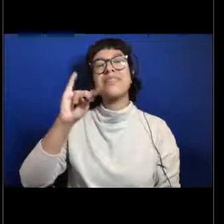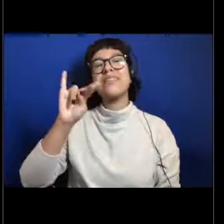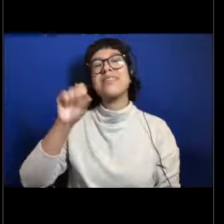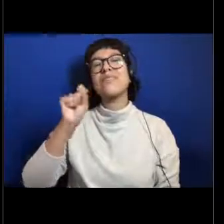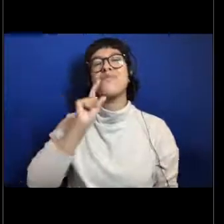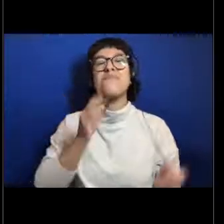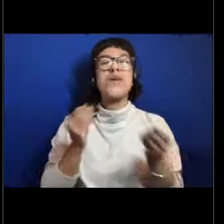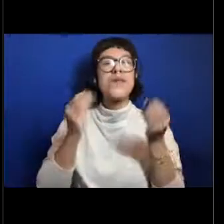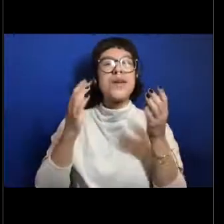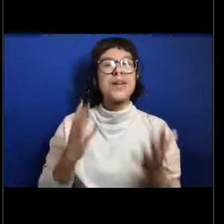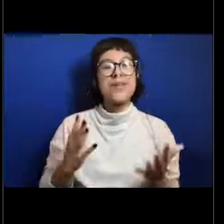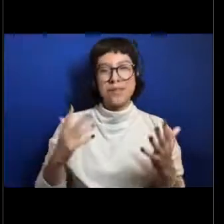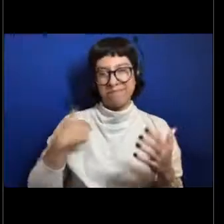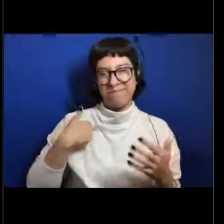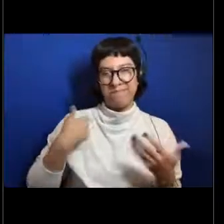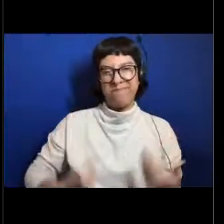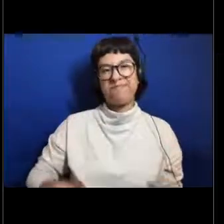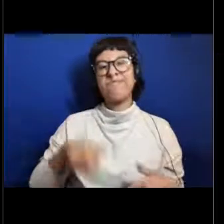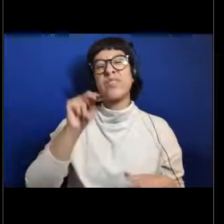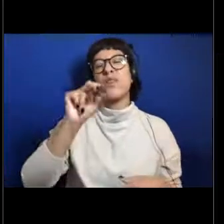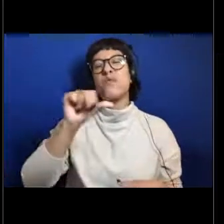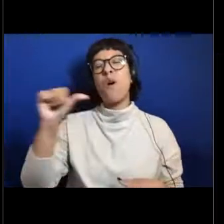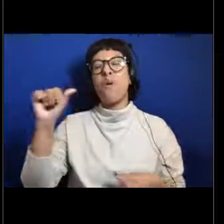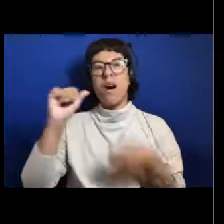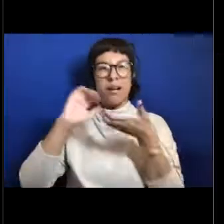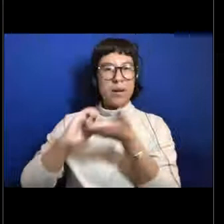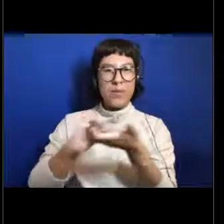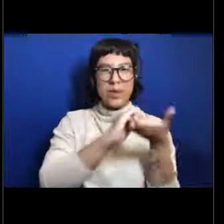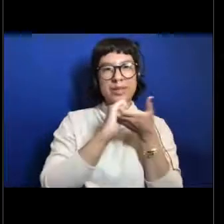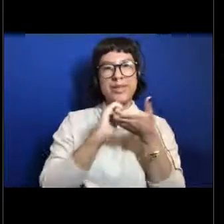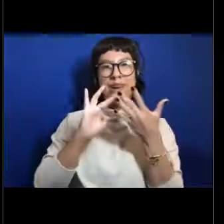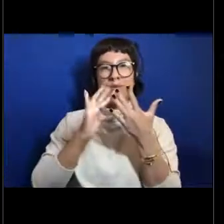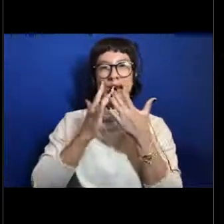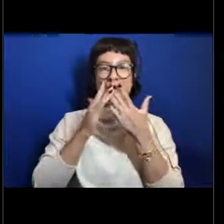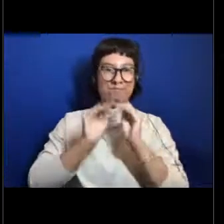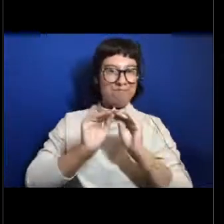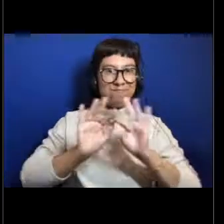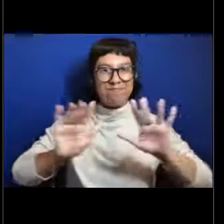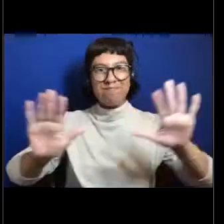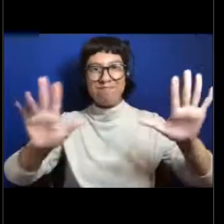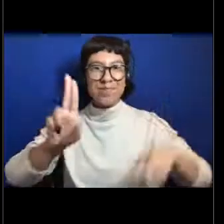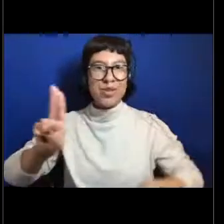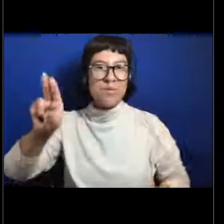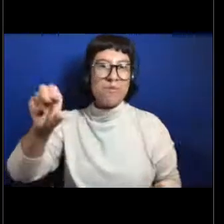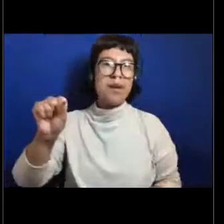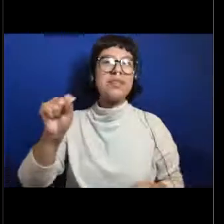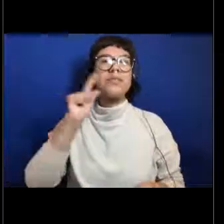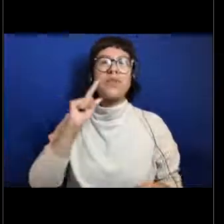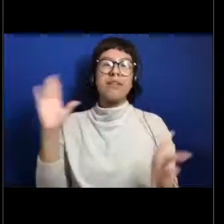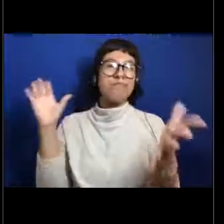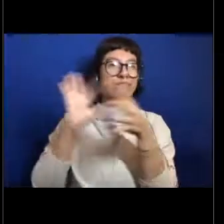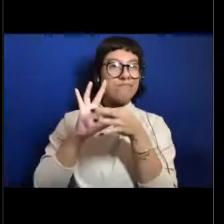by NOAA's regional collaboration network, which has spread across the country and helps connect people to all that NOAA does.